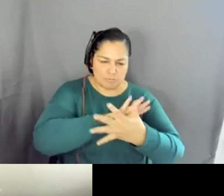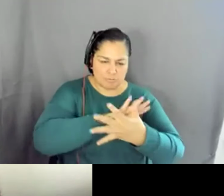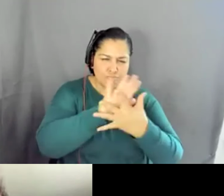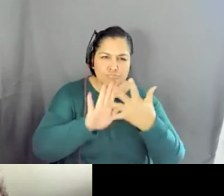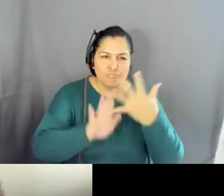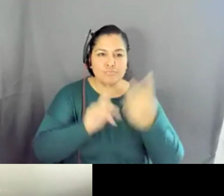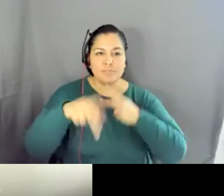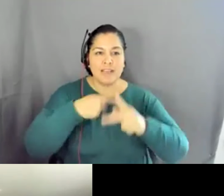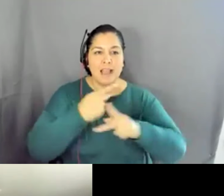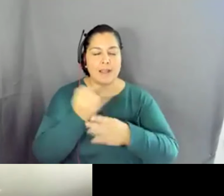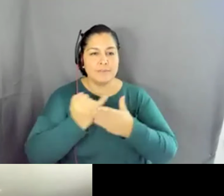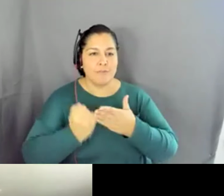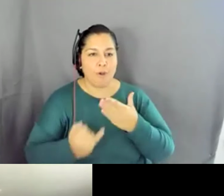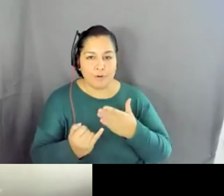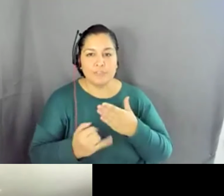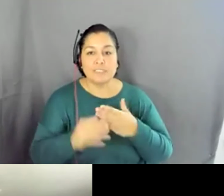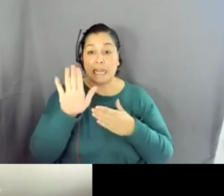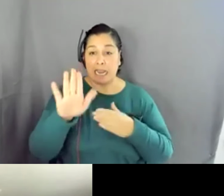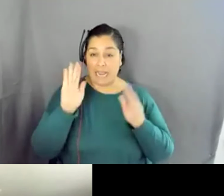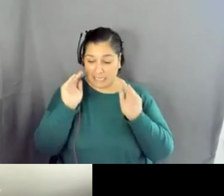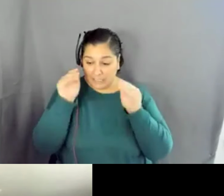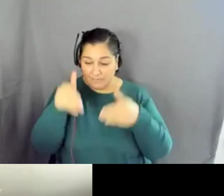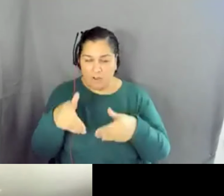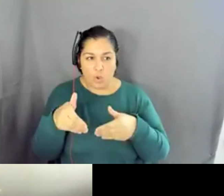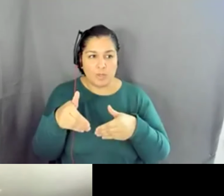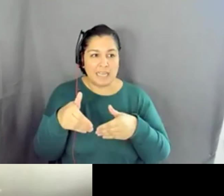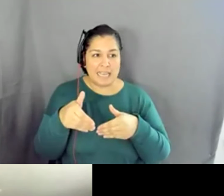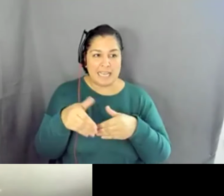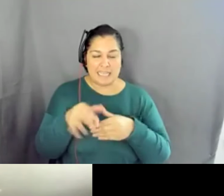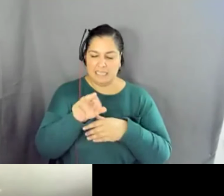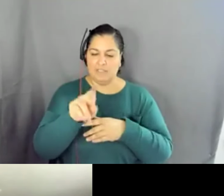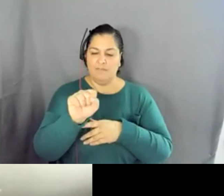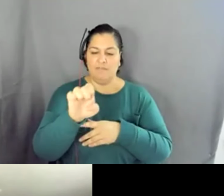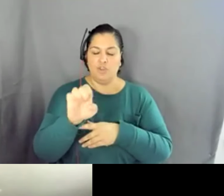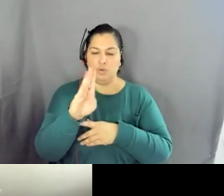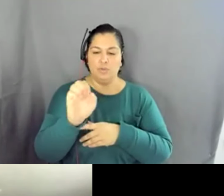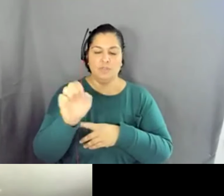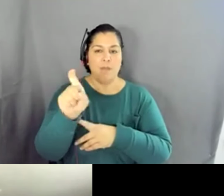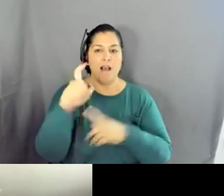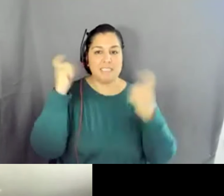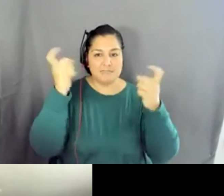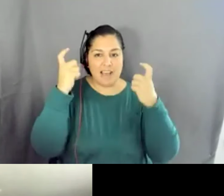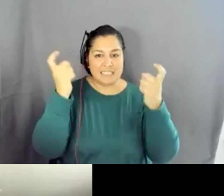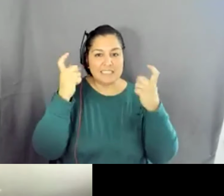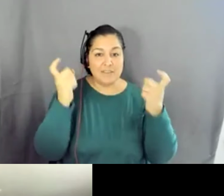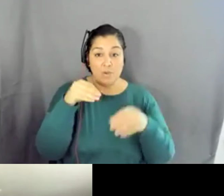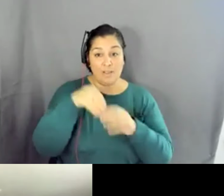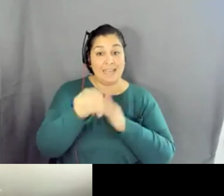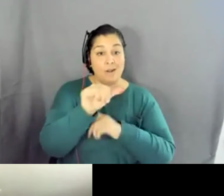His particular focus has been on stewarding the annual Fuse Box Festival in Austin, Texas, which features local, national